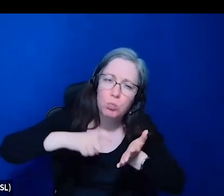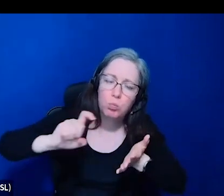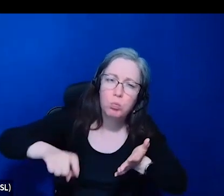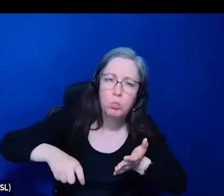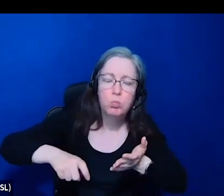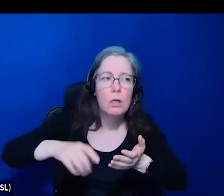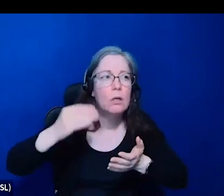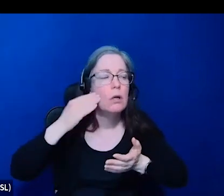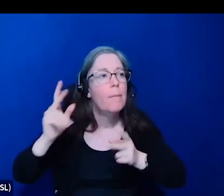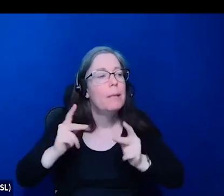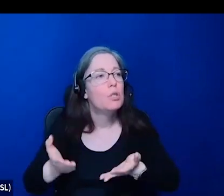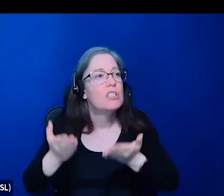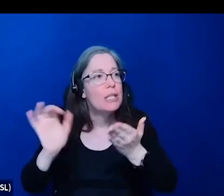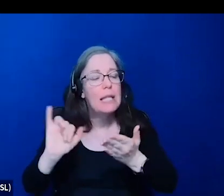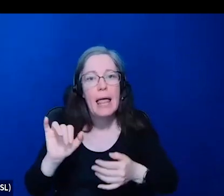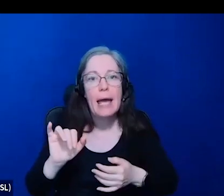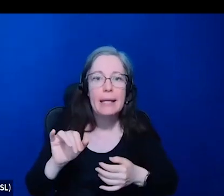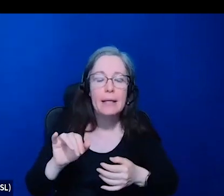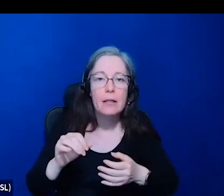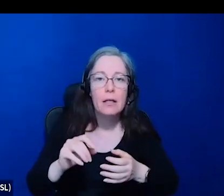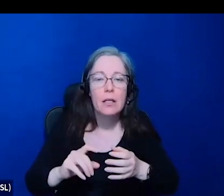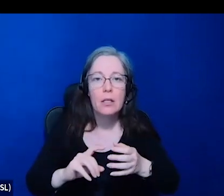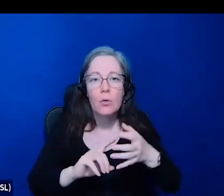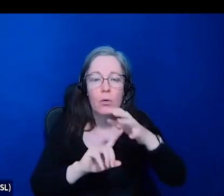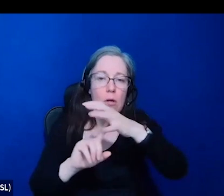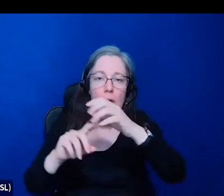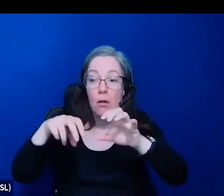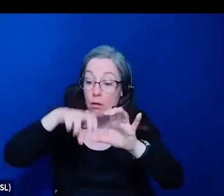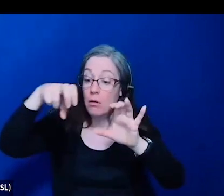like skydiving and they do things with water rescue.